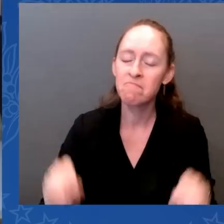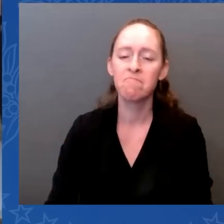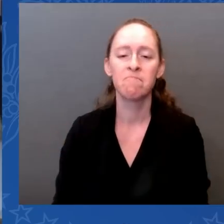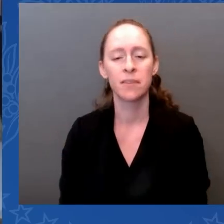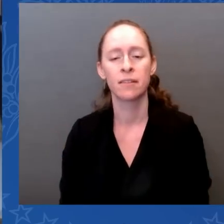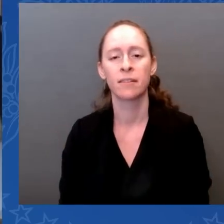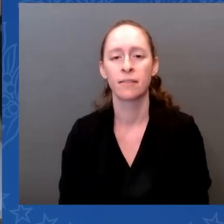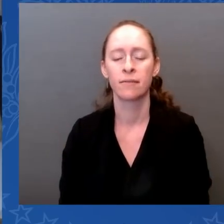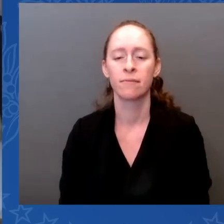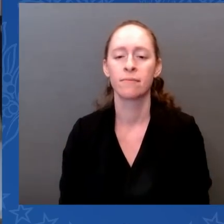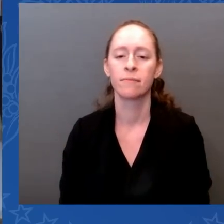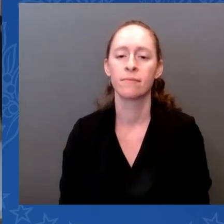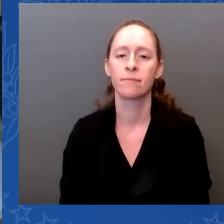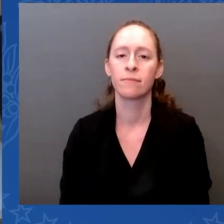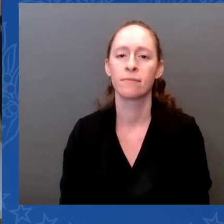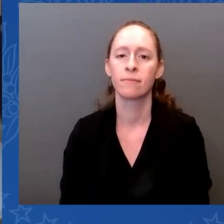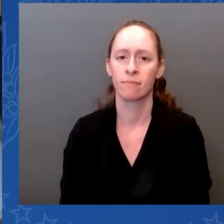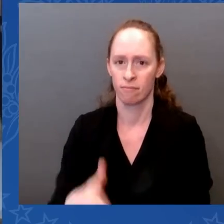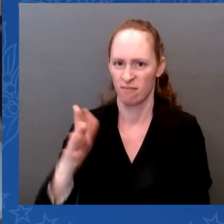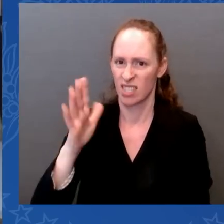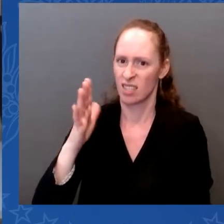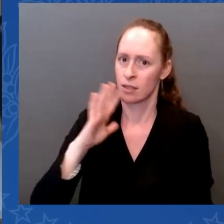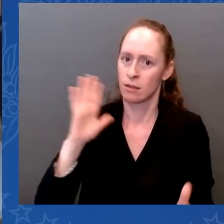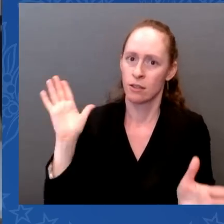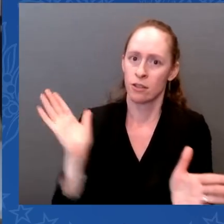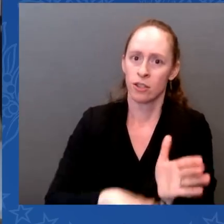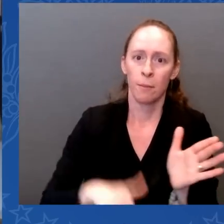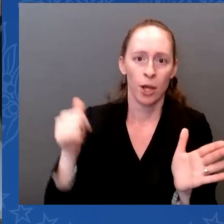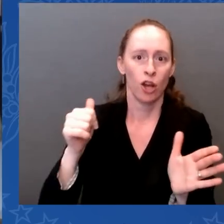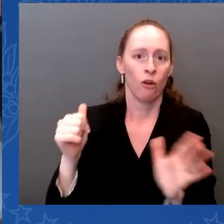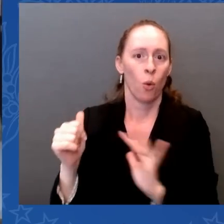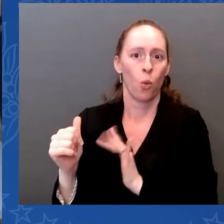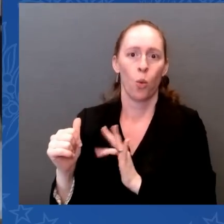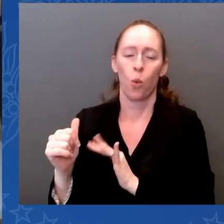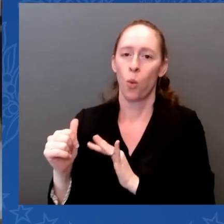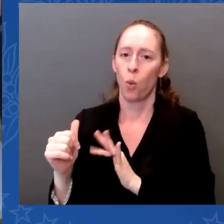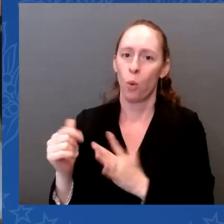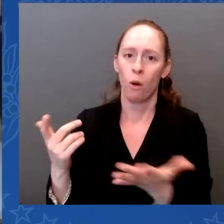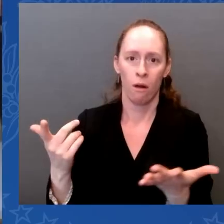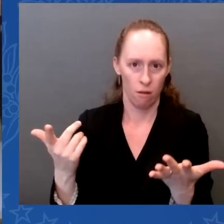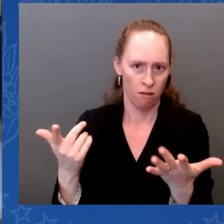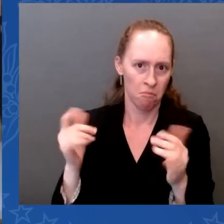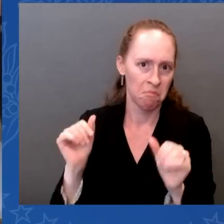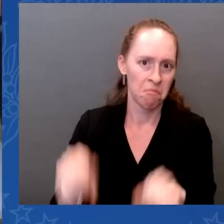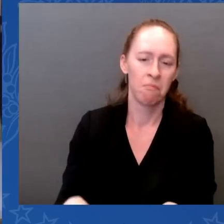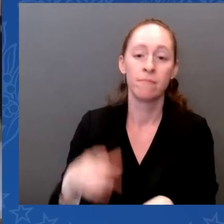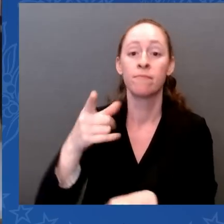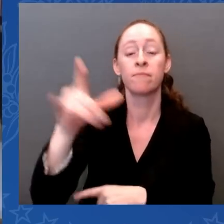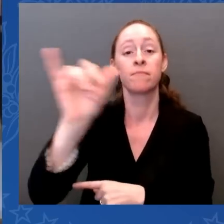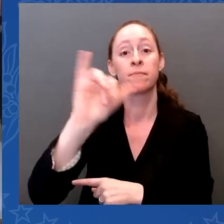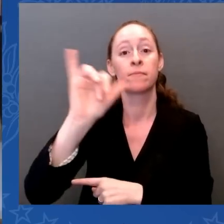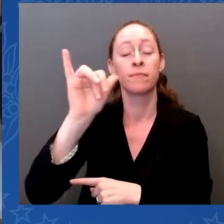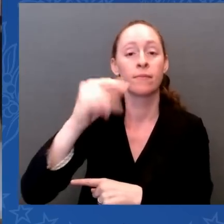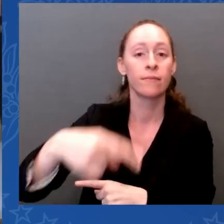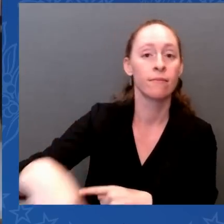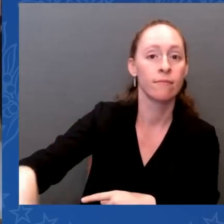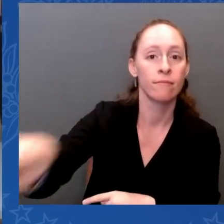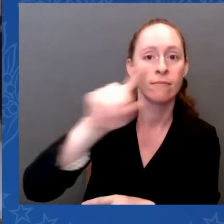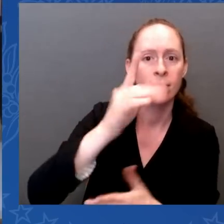And to bring greater transparency to healthcare costs, my administration has also outlawed surprise billing. You know --